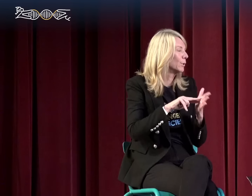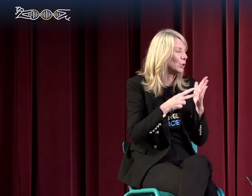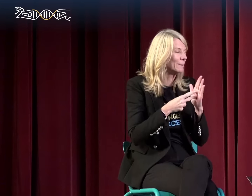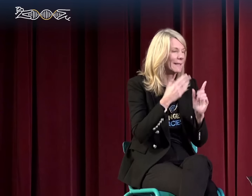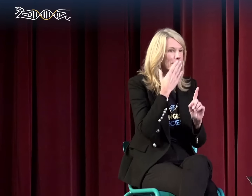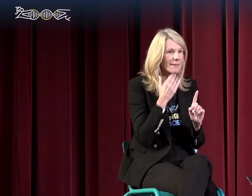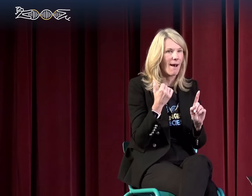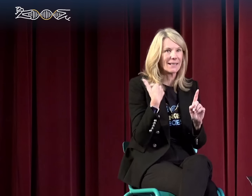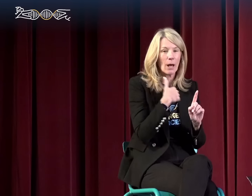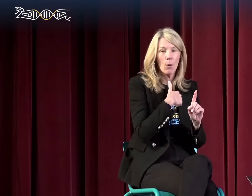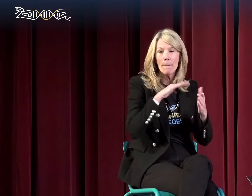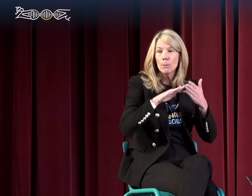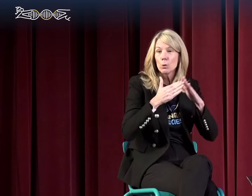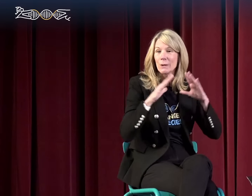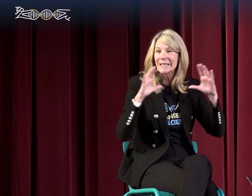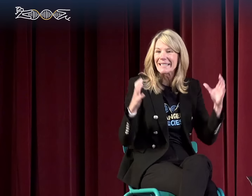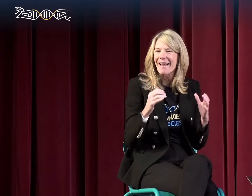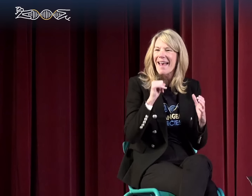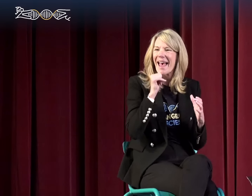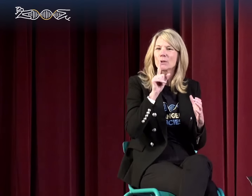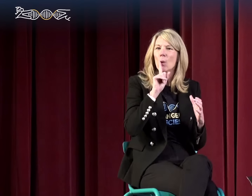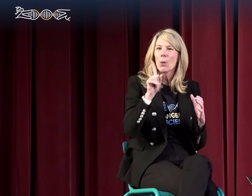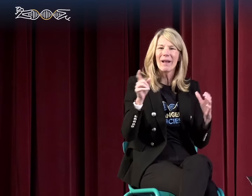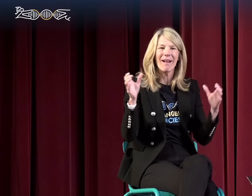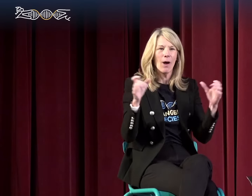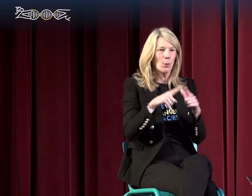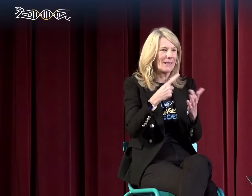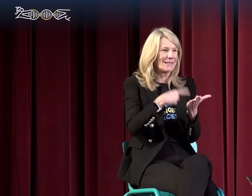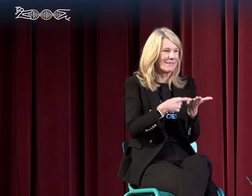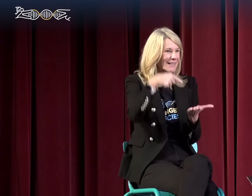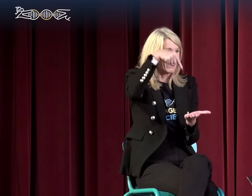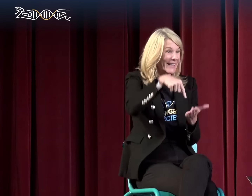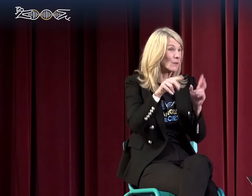Because when we come together as a community and we talk about these types